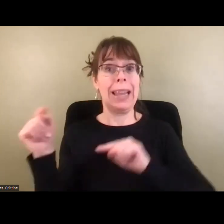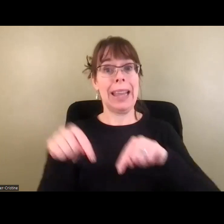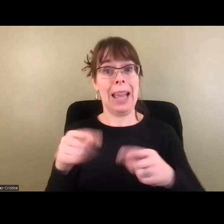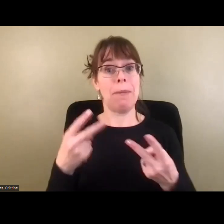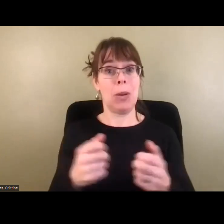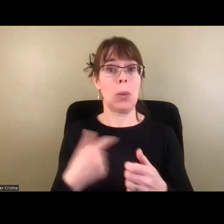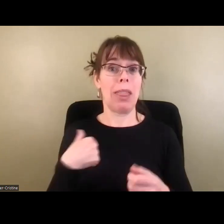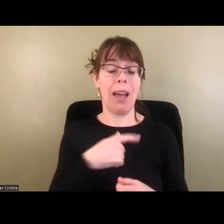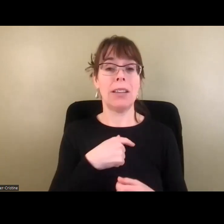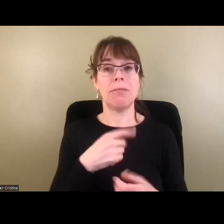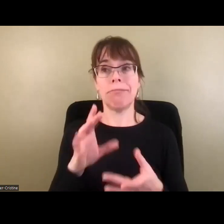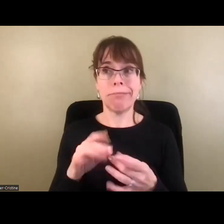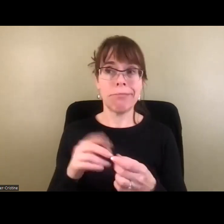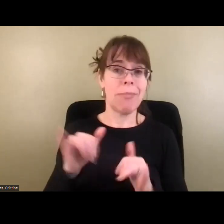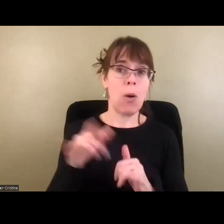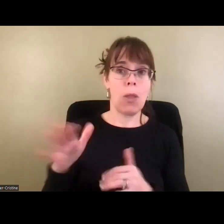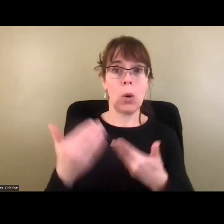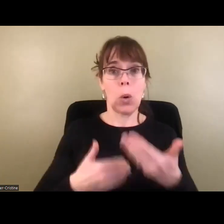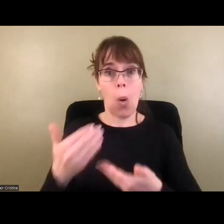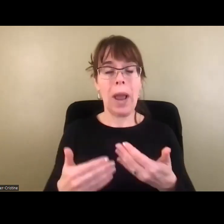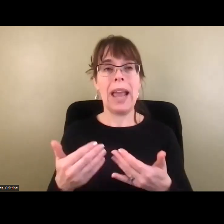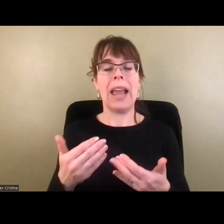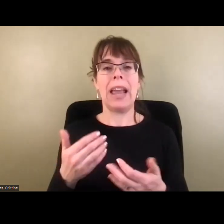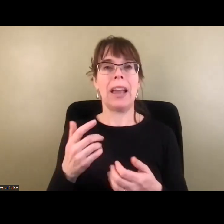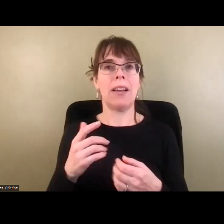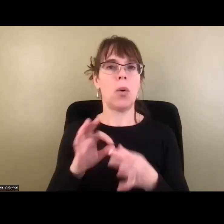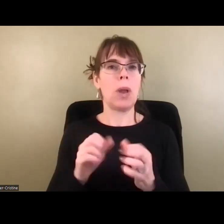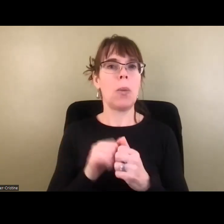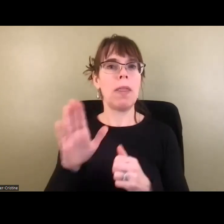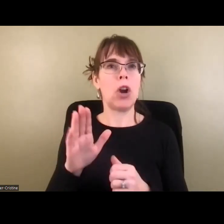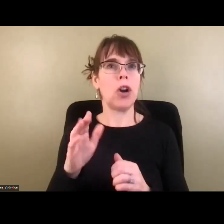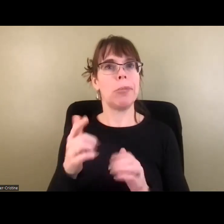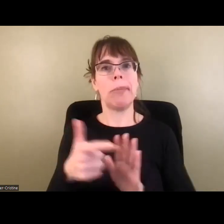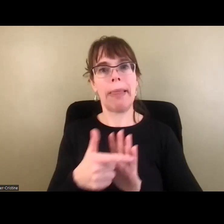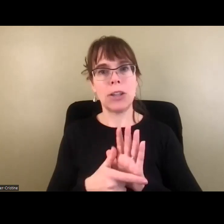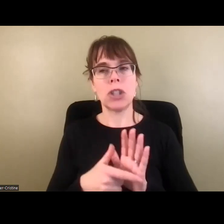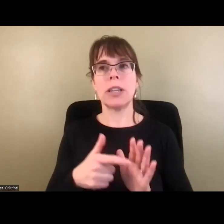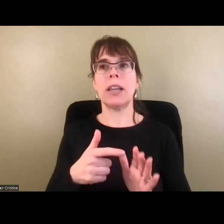talk about how things are going in terms of legislature and kind of the status of things.